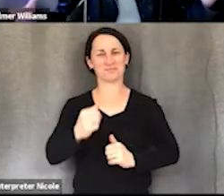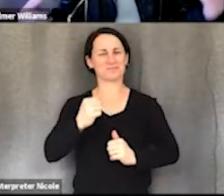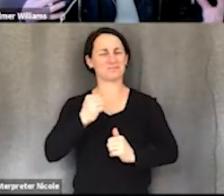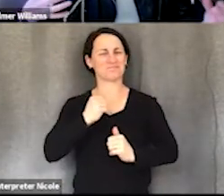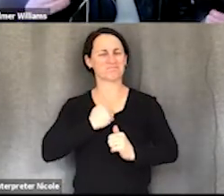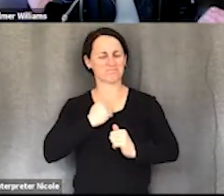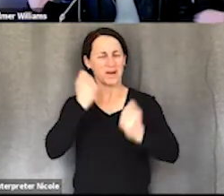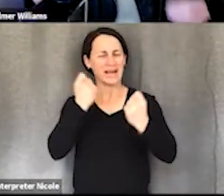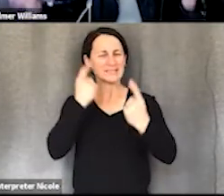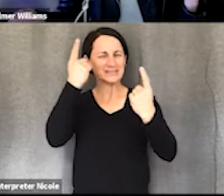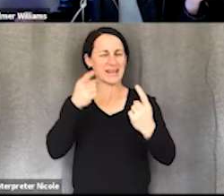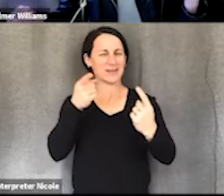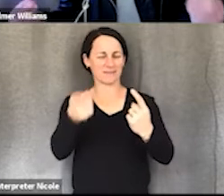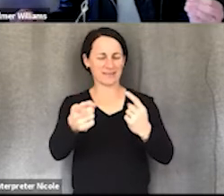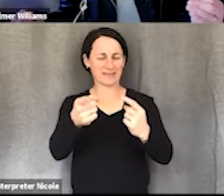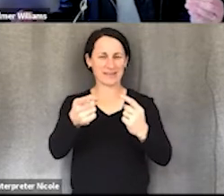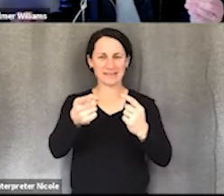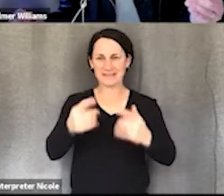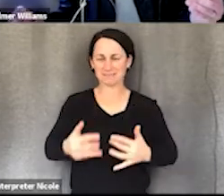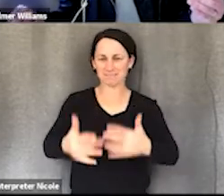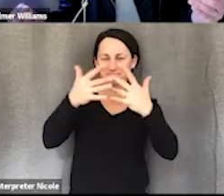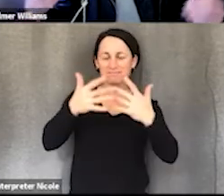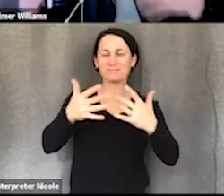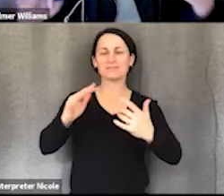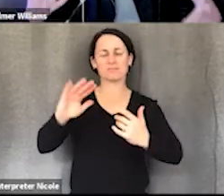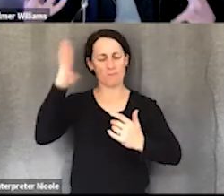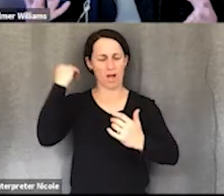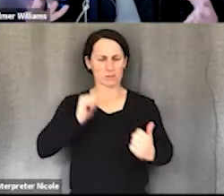is that potentially the more challenging and serious works in our programs need to be positioned